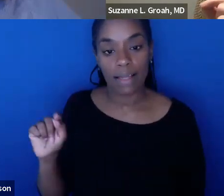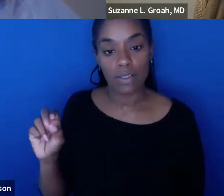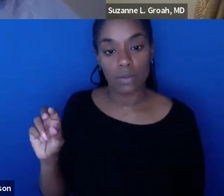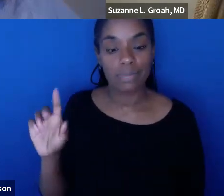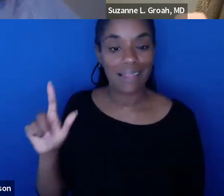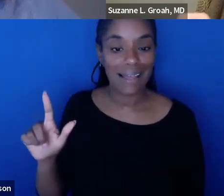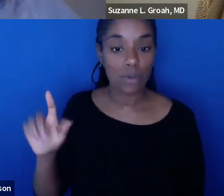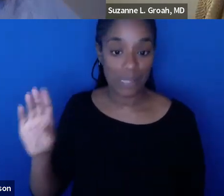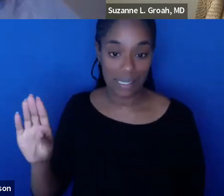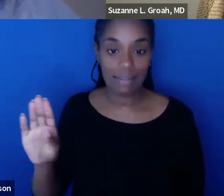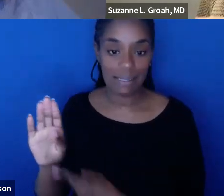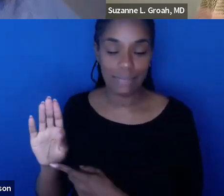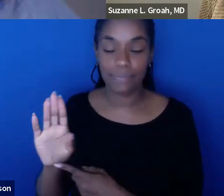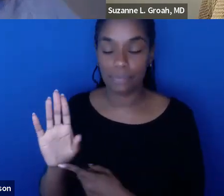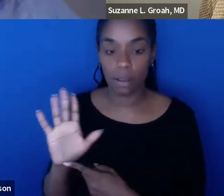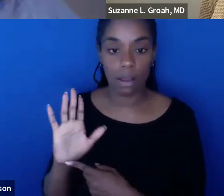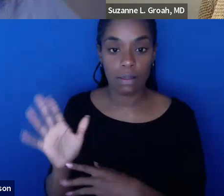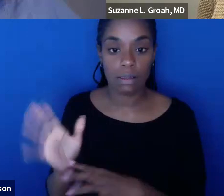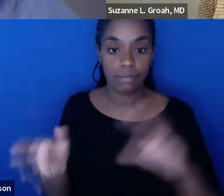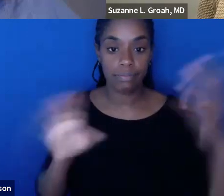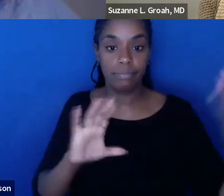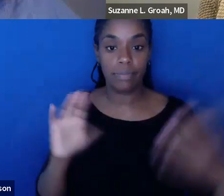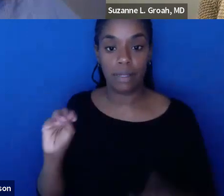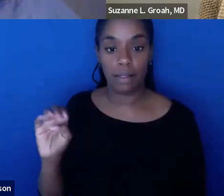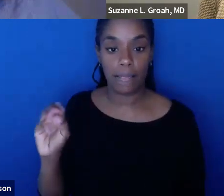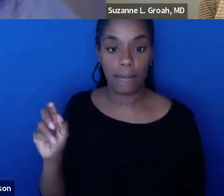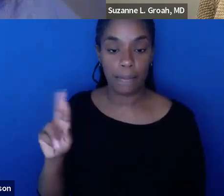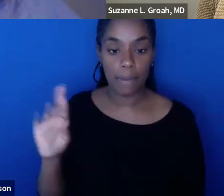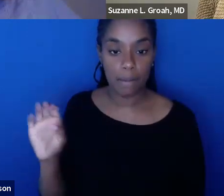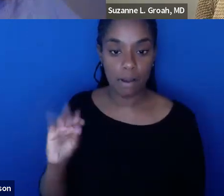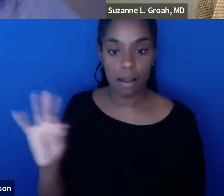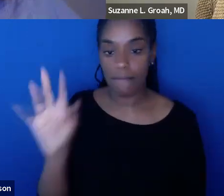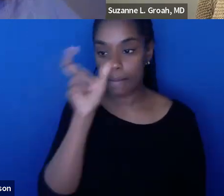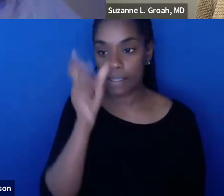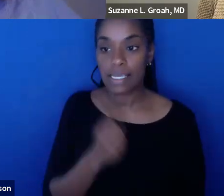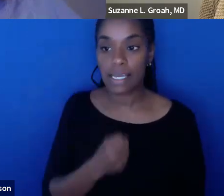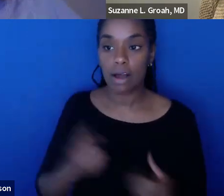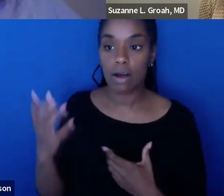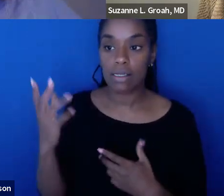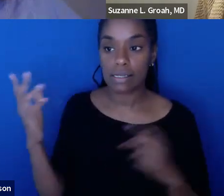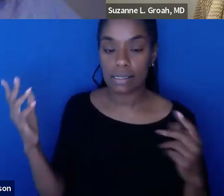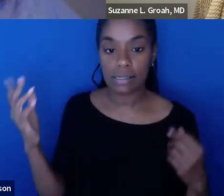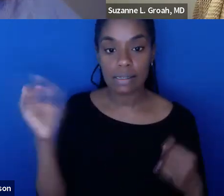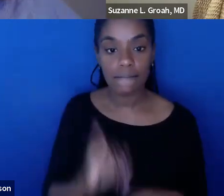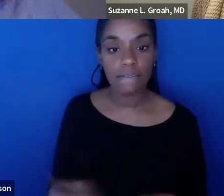disrupts the membrane of those bugs that cause infection, so kind of blows them up.